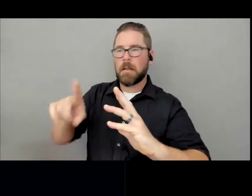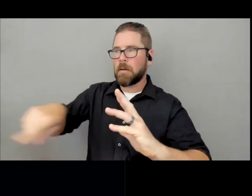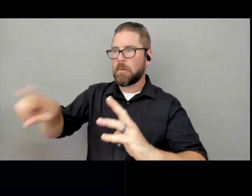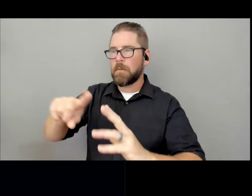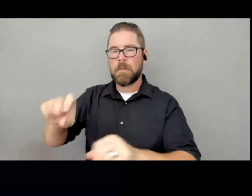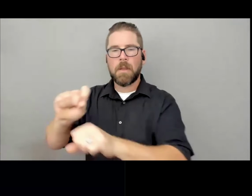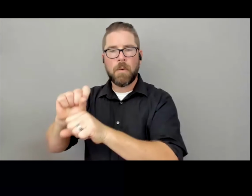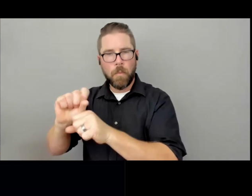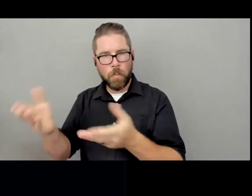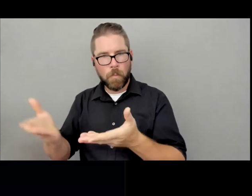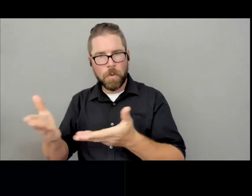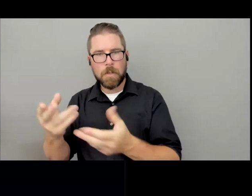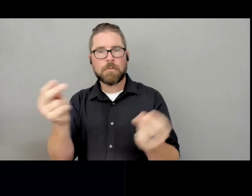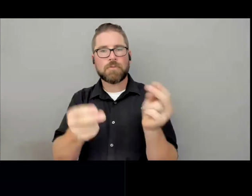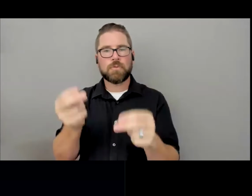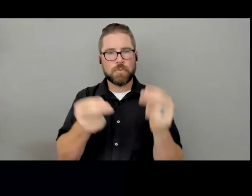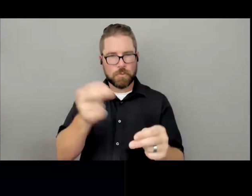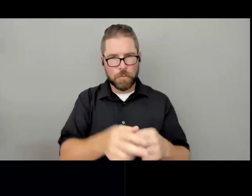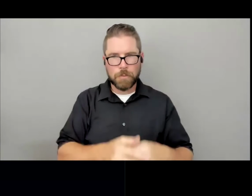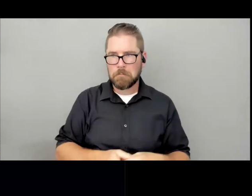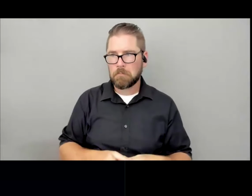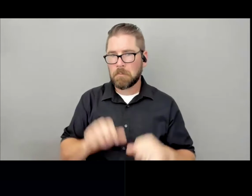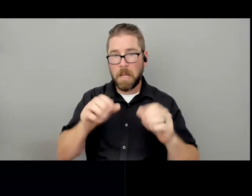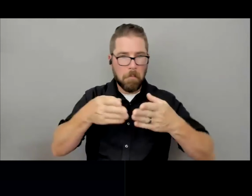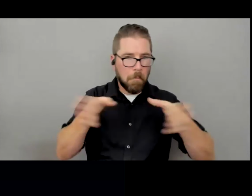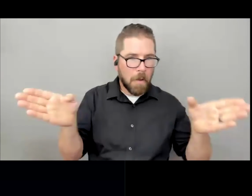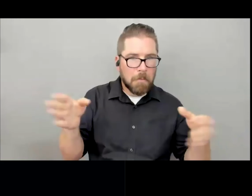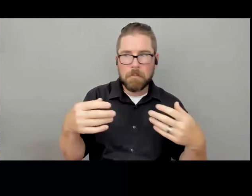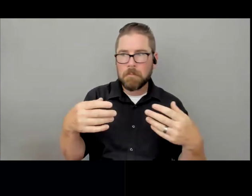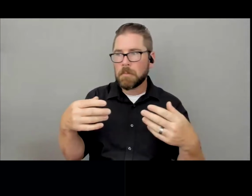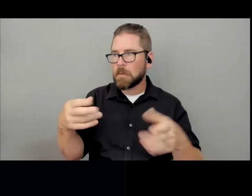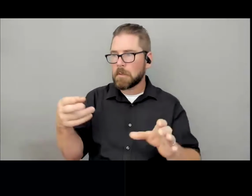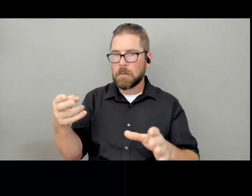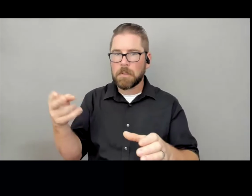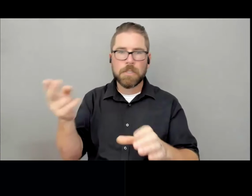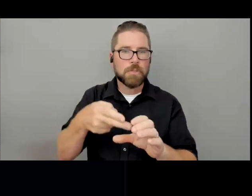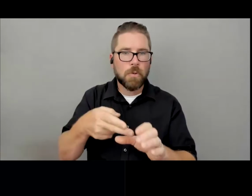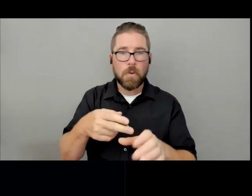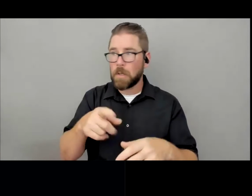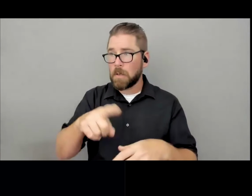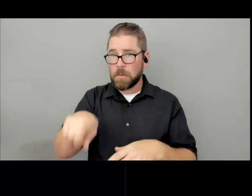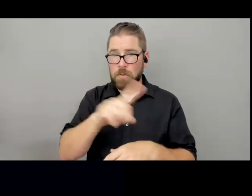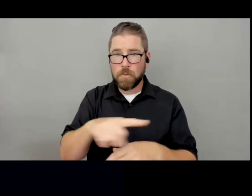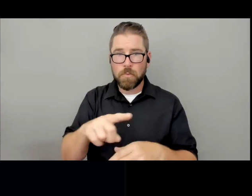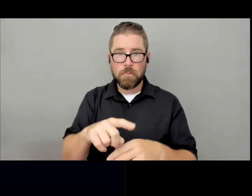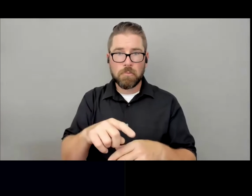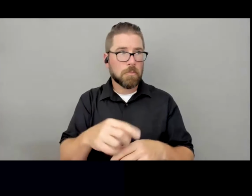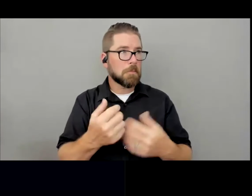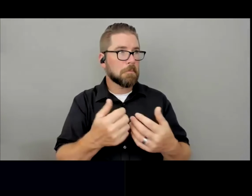And it can be public. You can go ahead and get in there so you can join it and you can receive the messages, or you can just know it